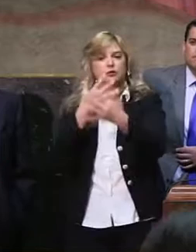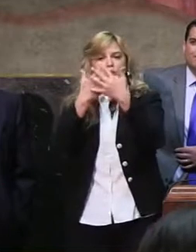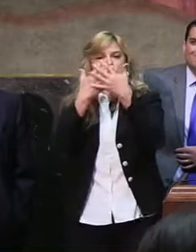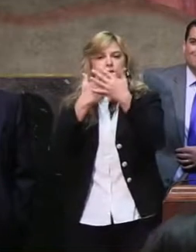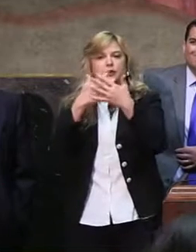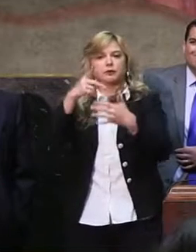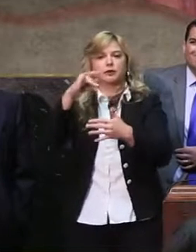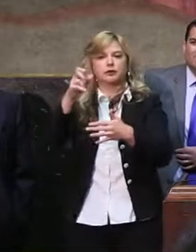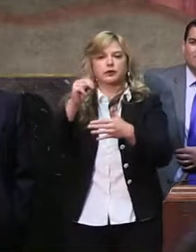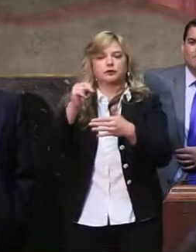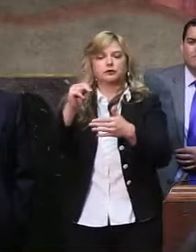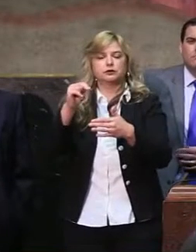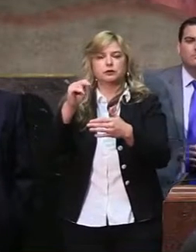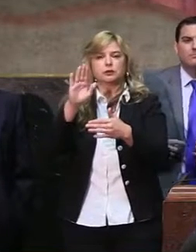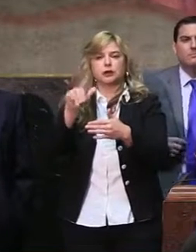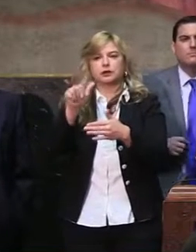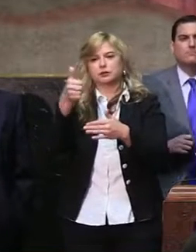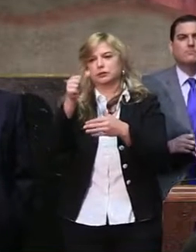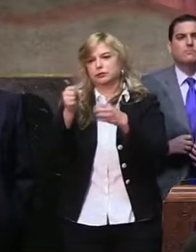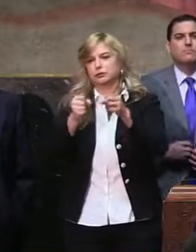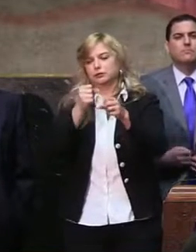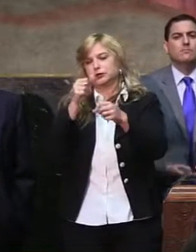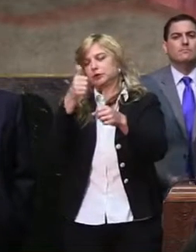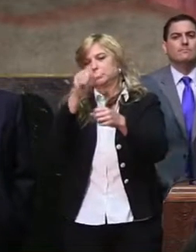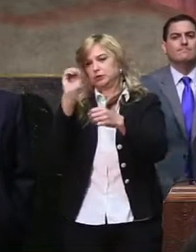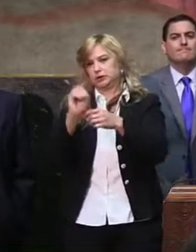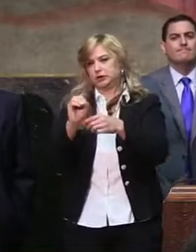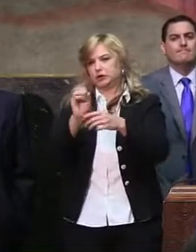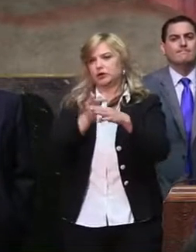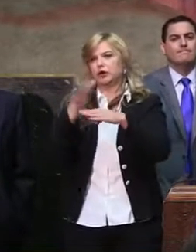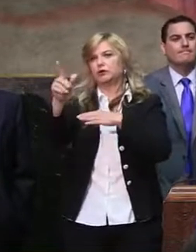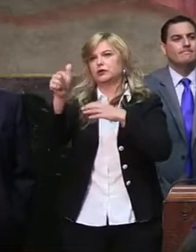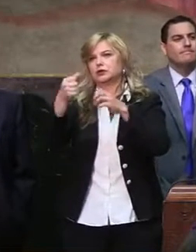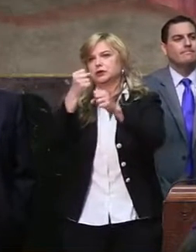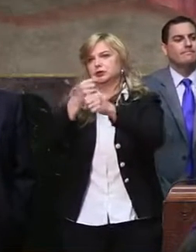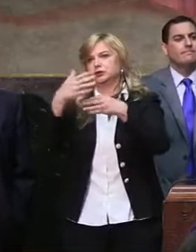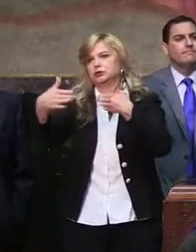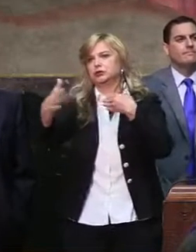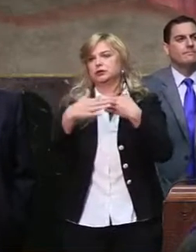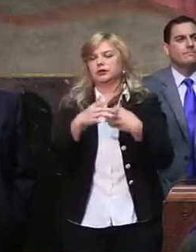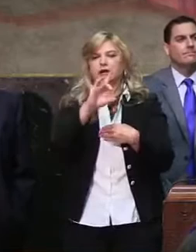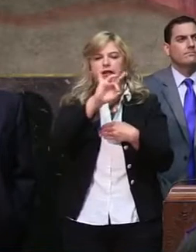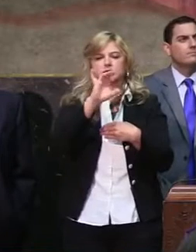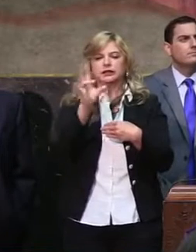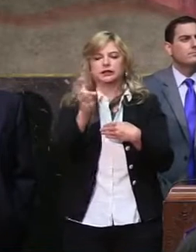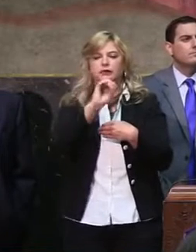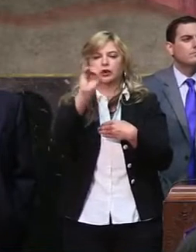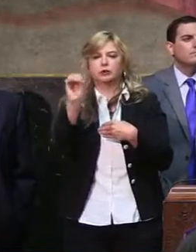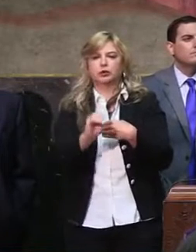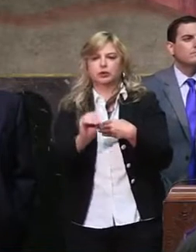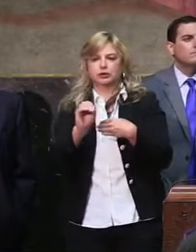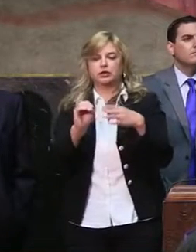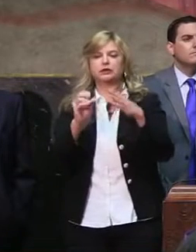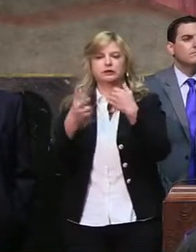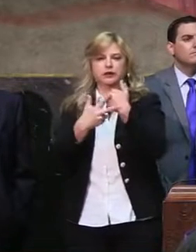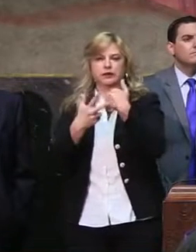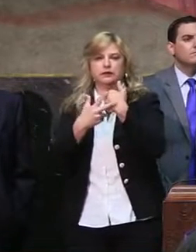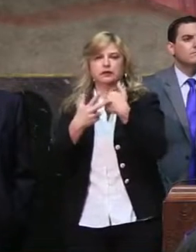the next decade the projected cross savings is 87 percent of the original package that was introduced by the